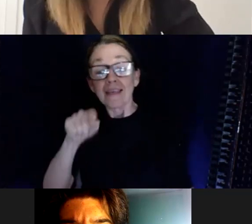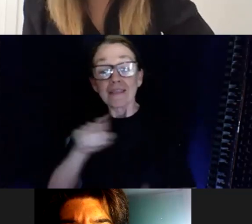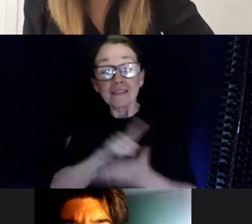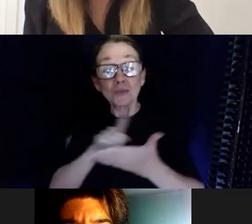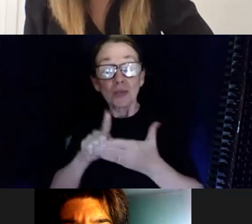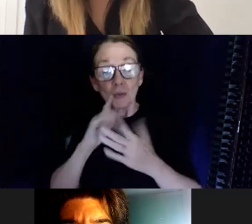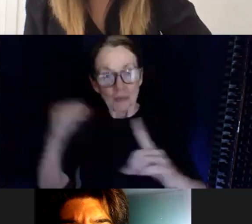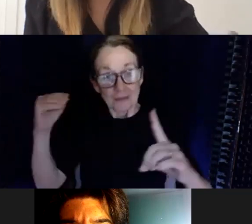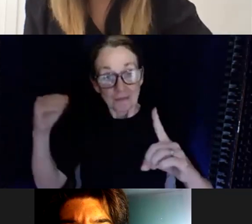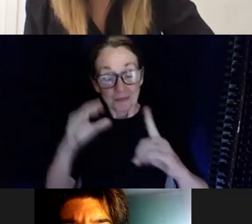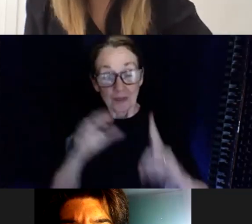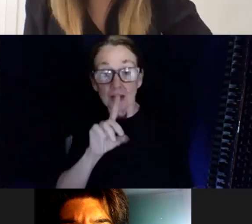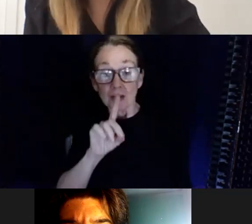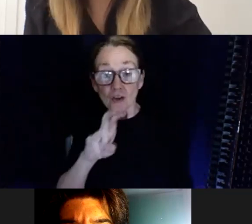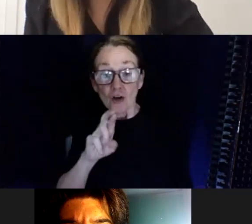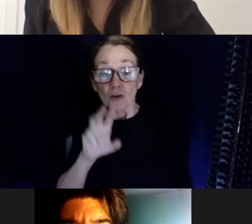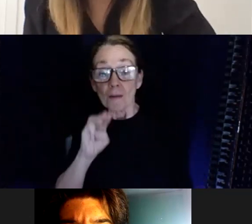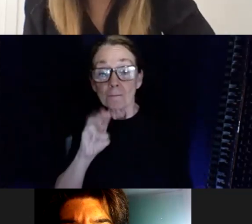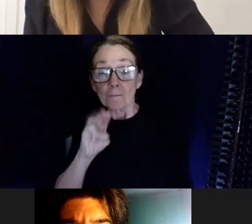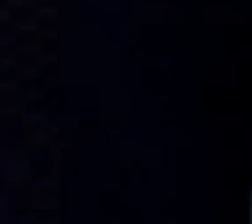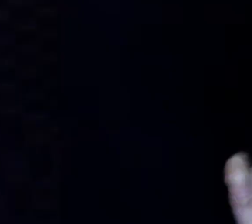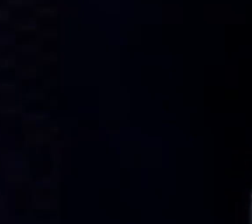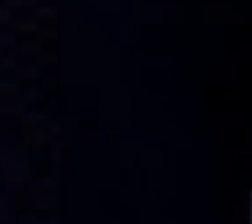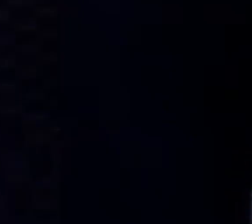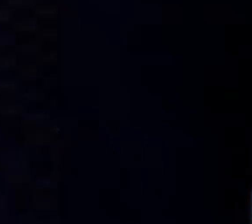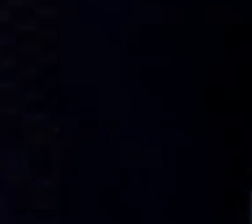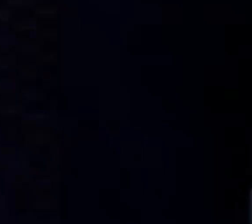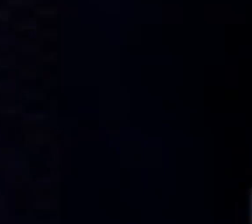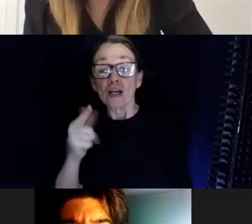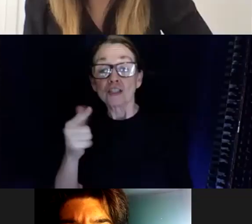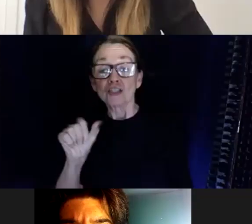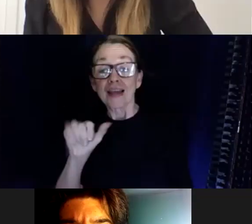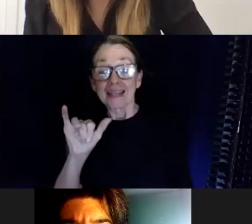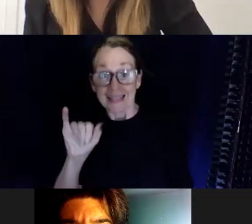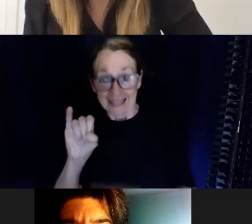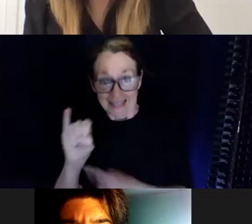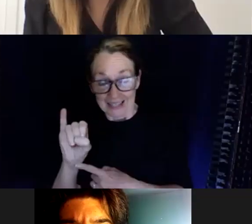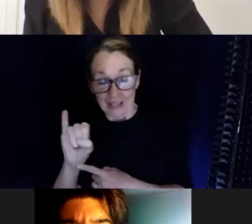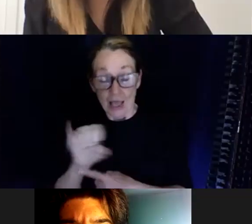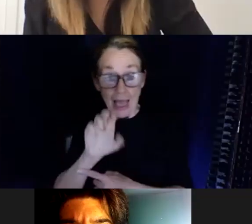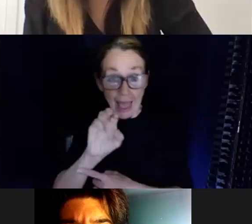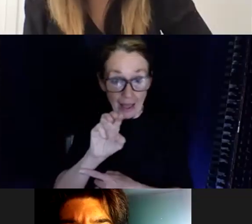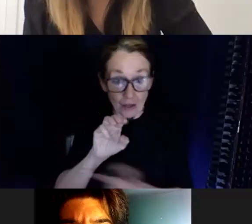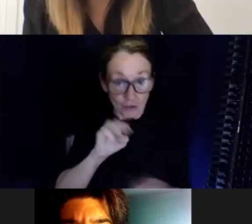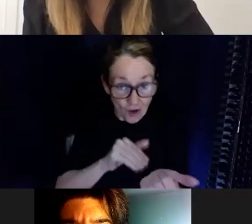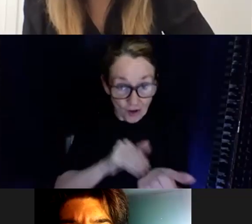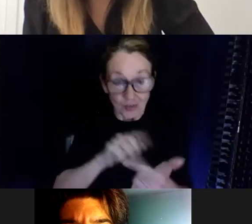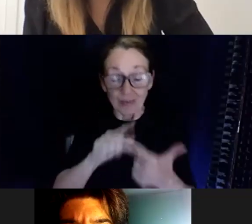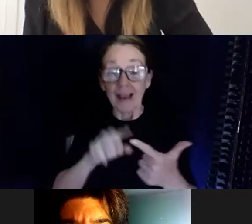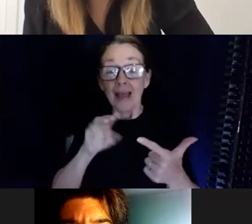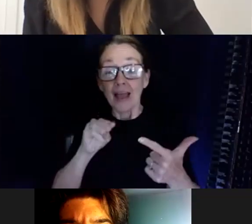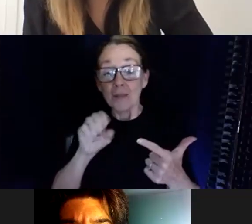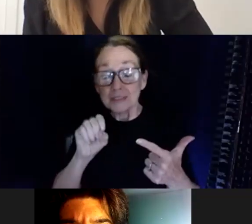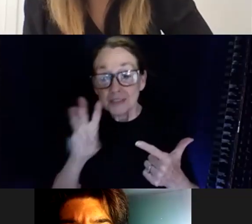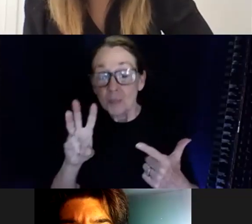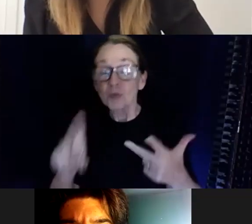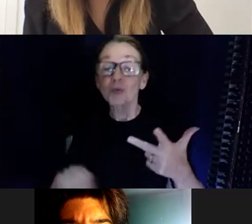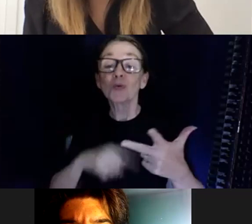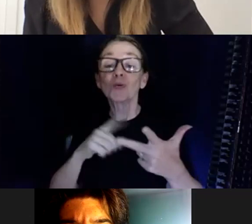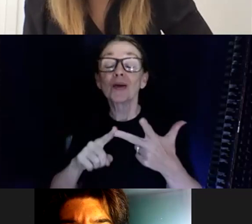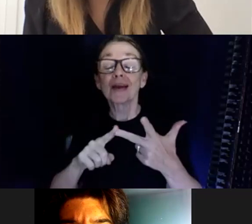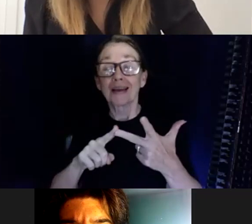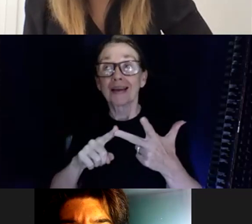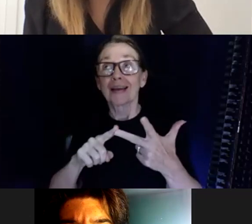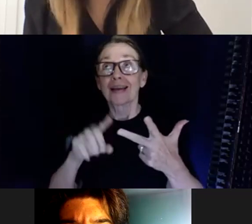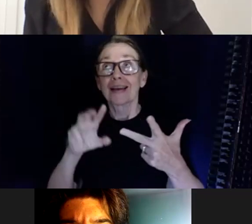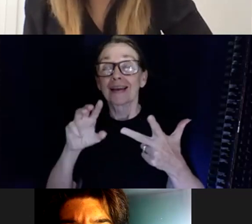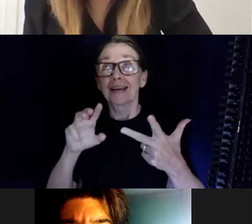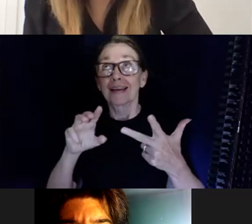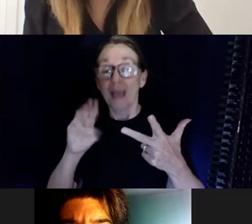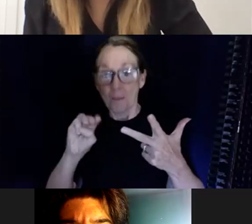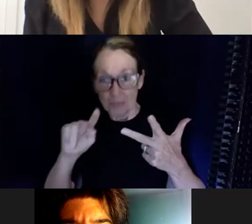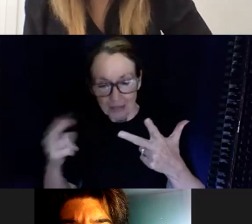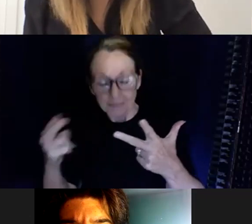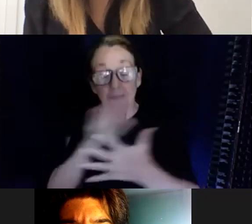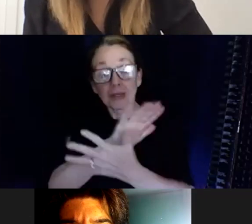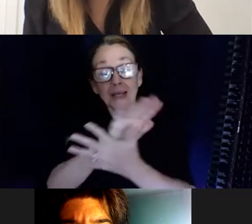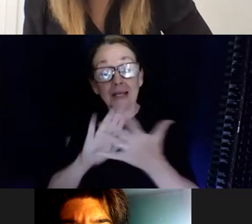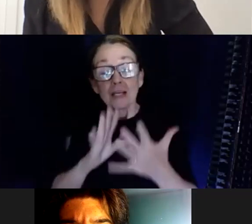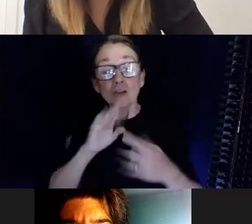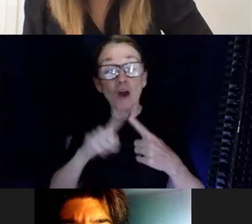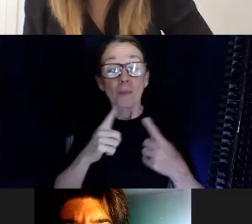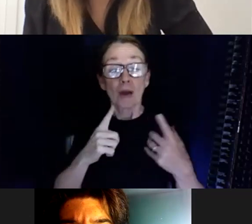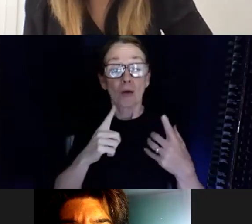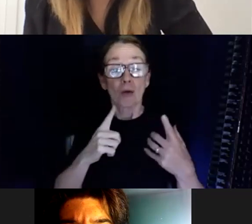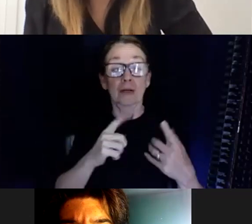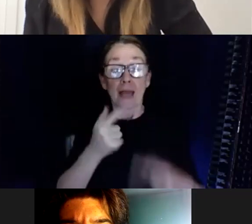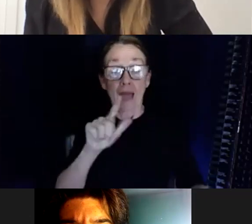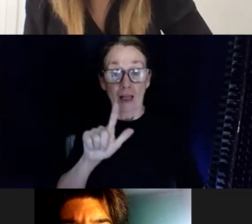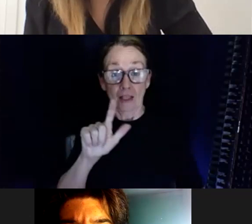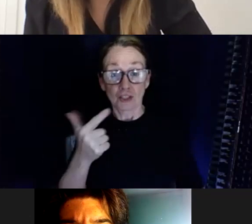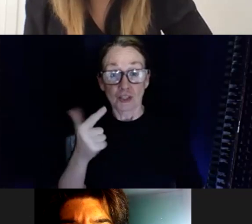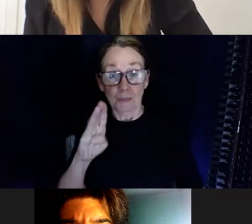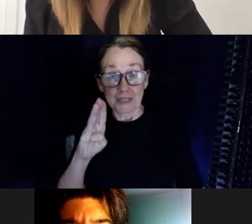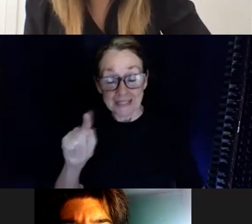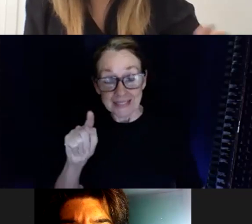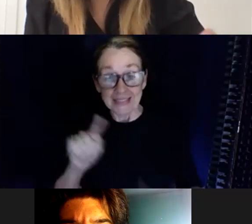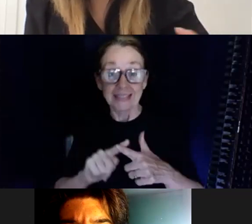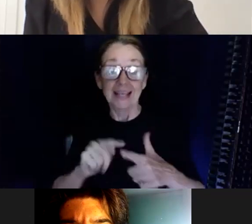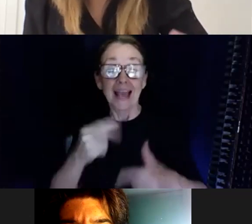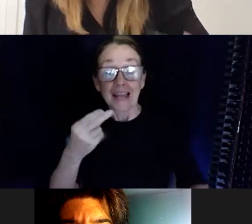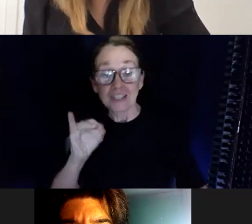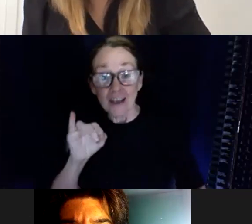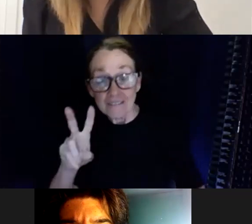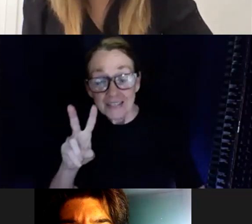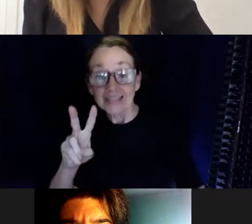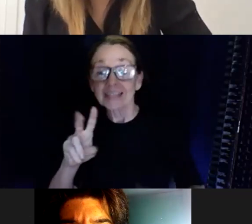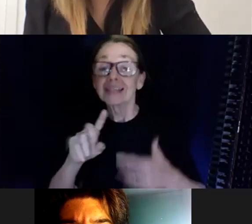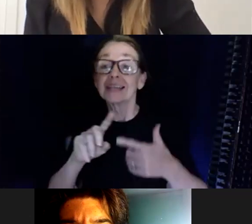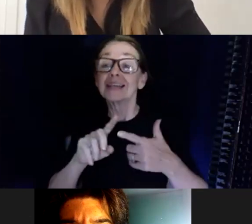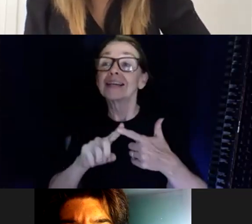THERE'S REALLY INTERESTING STUFF.